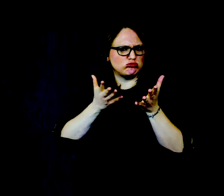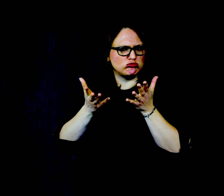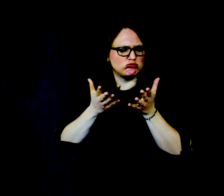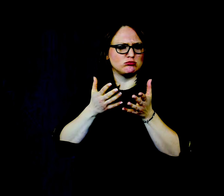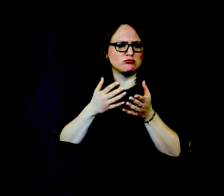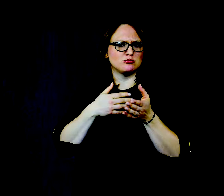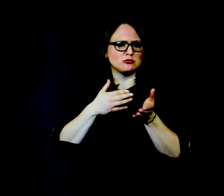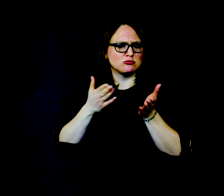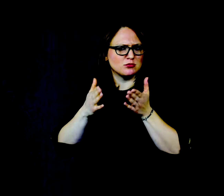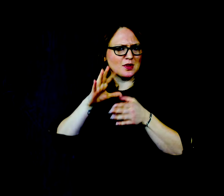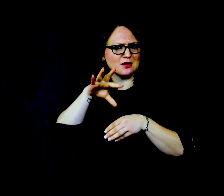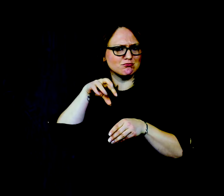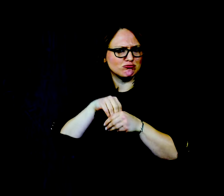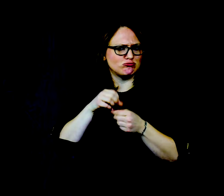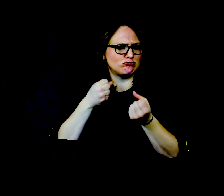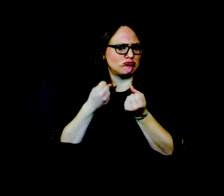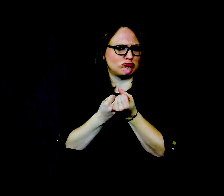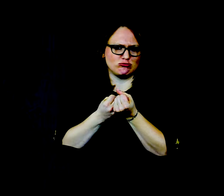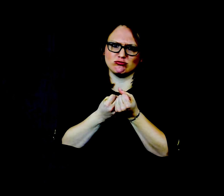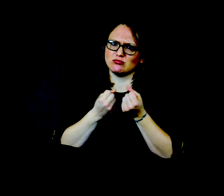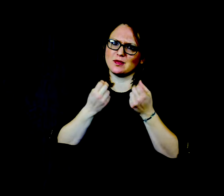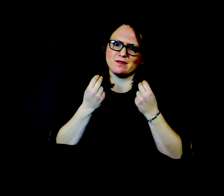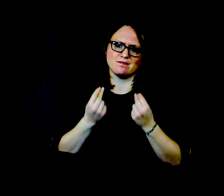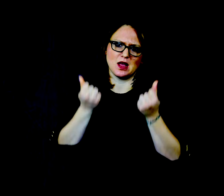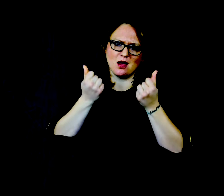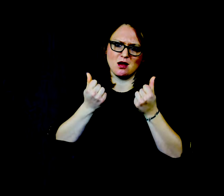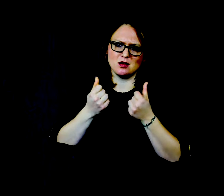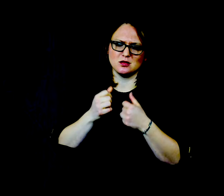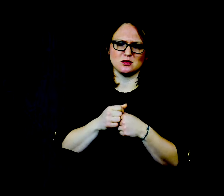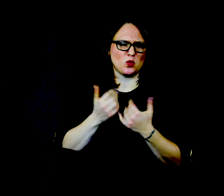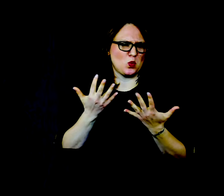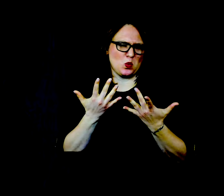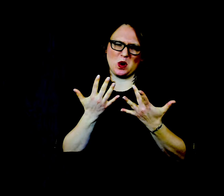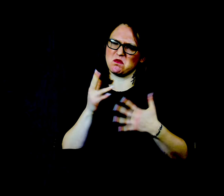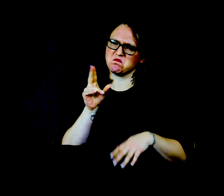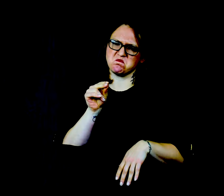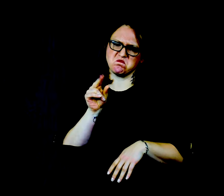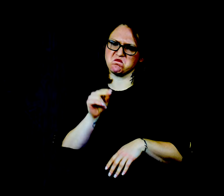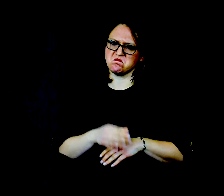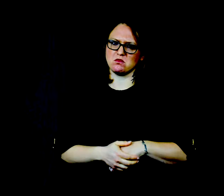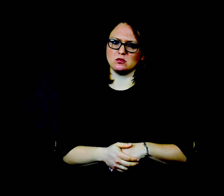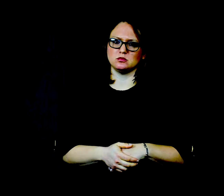can work to ensure language acquisition and